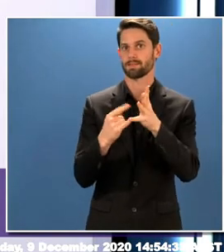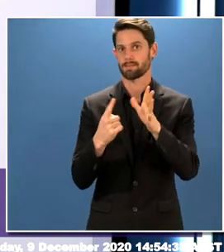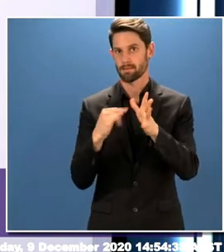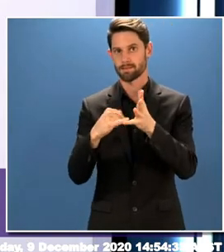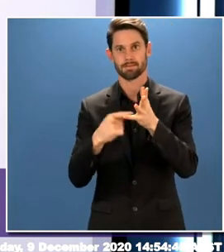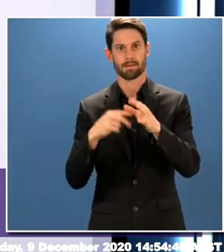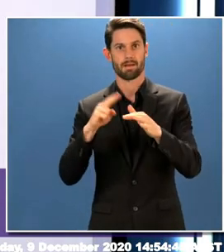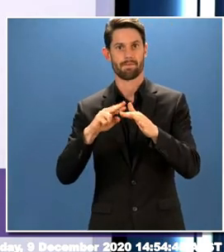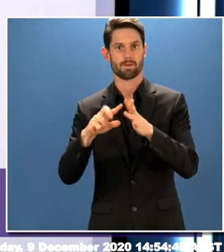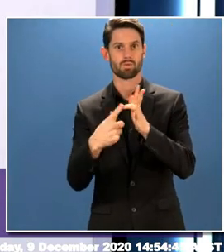She is on her way.